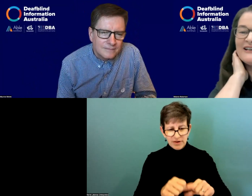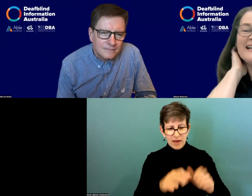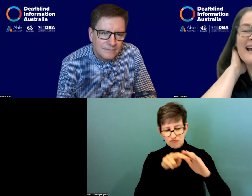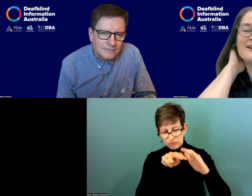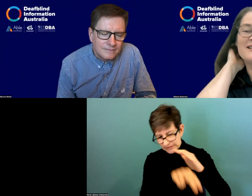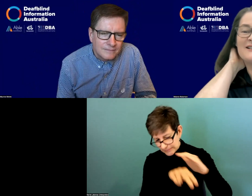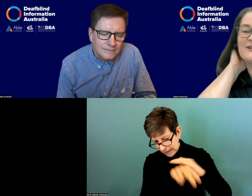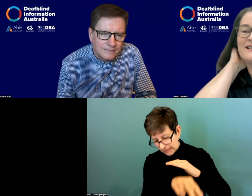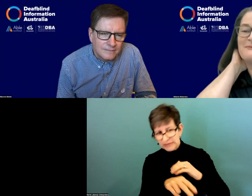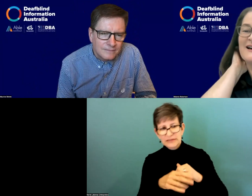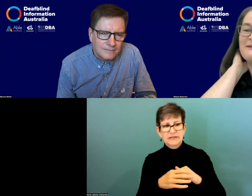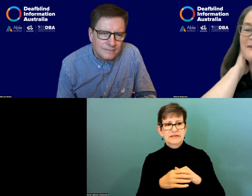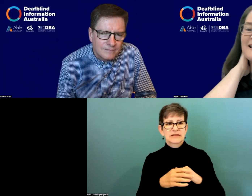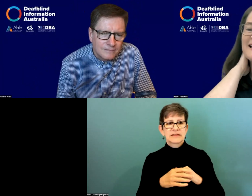So chaos is good sometimes.